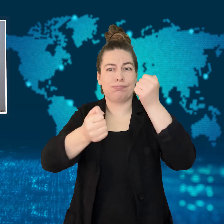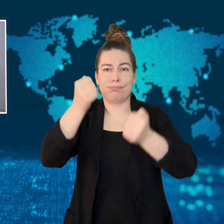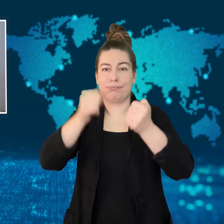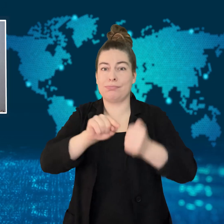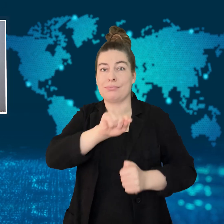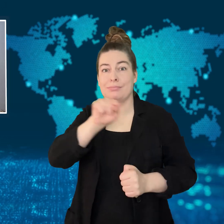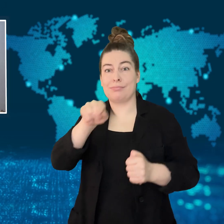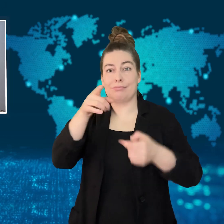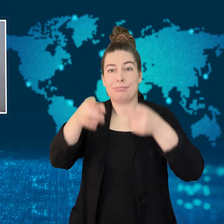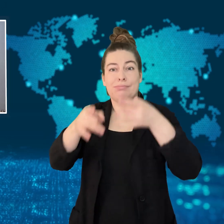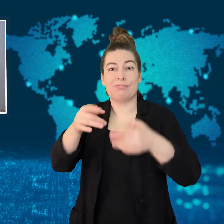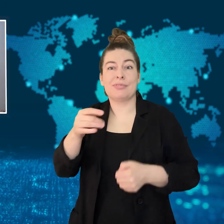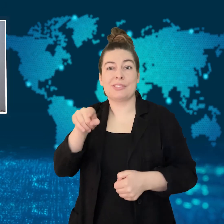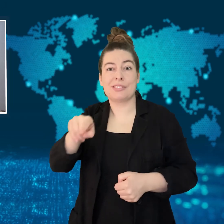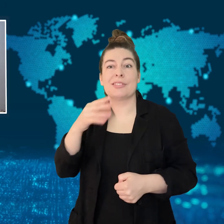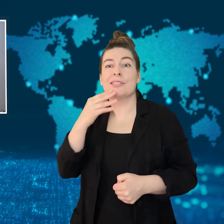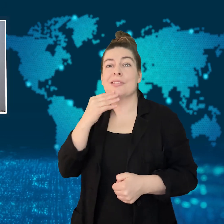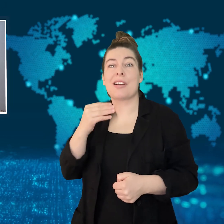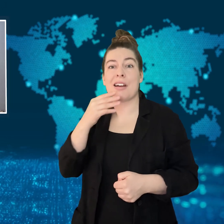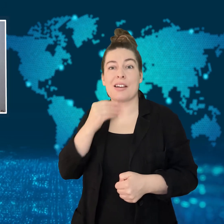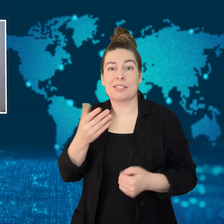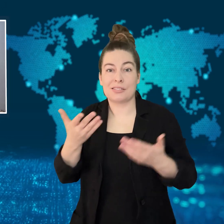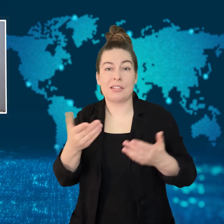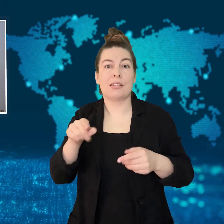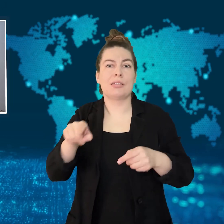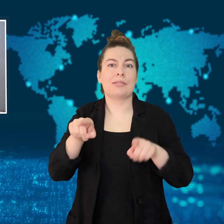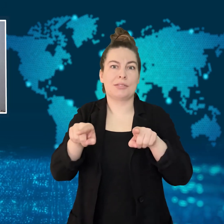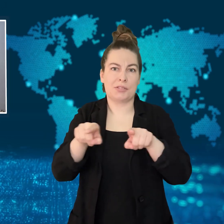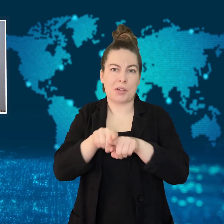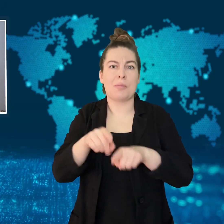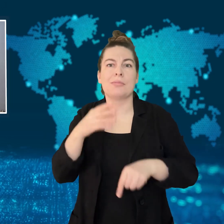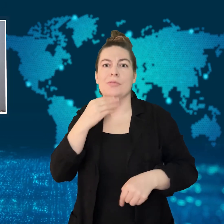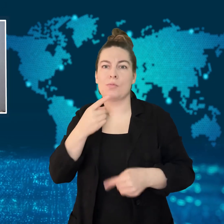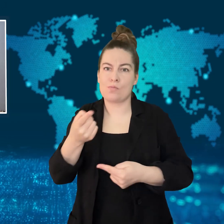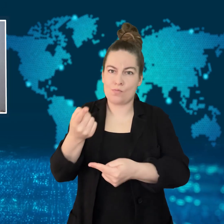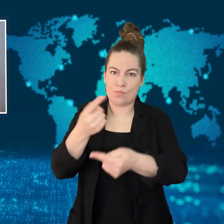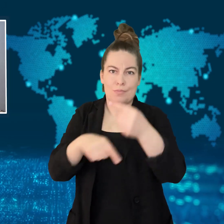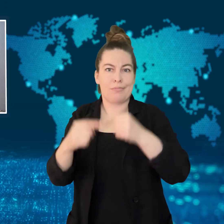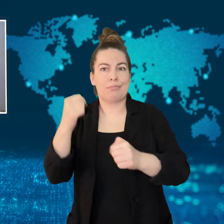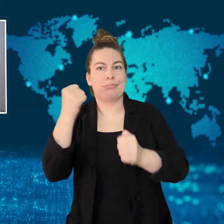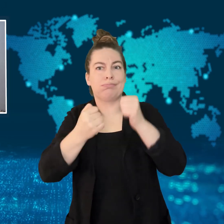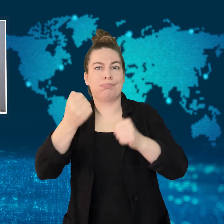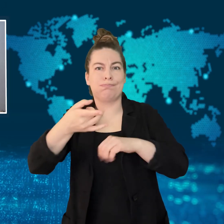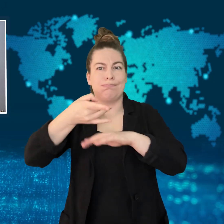Hamas has continued to fire rockets